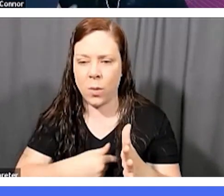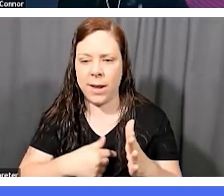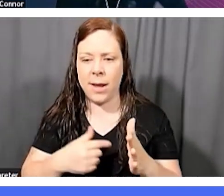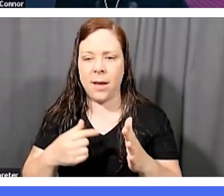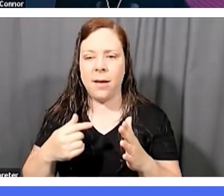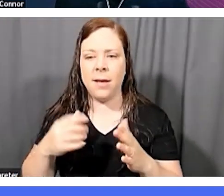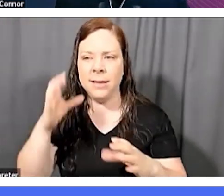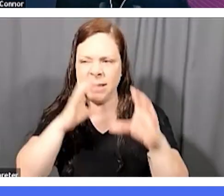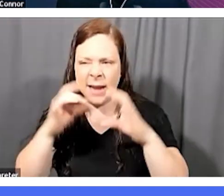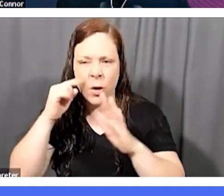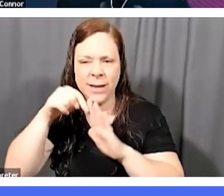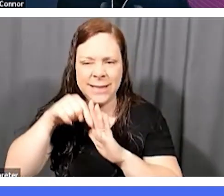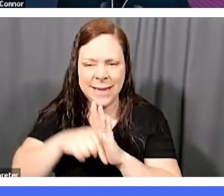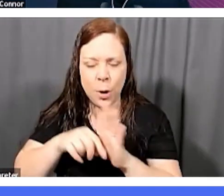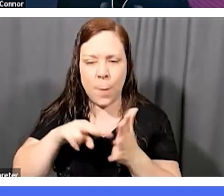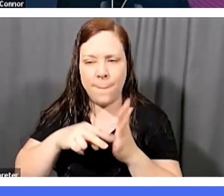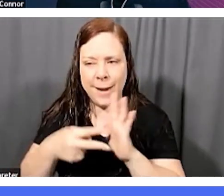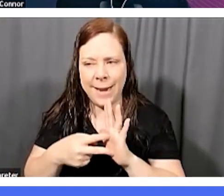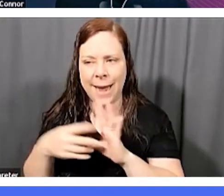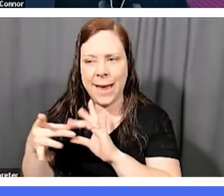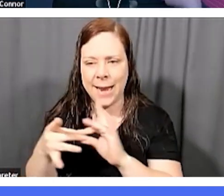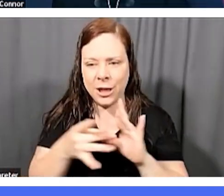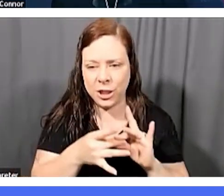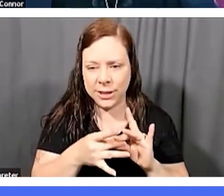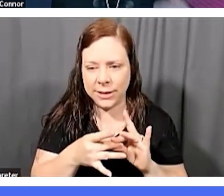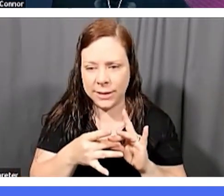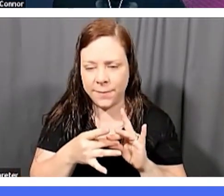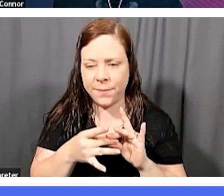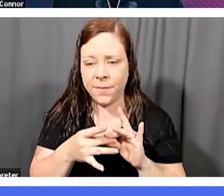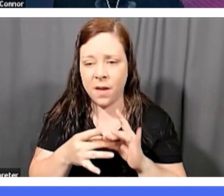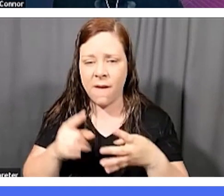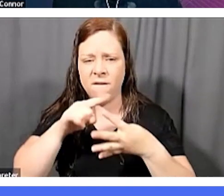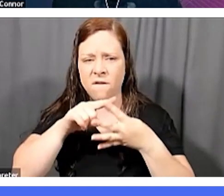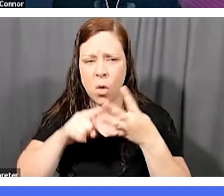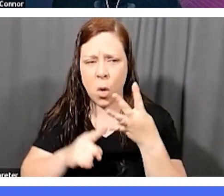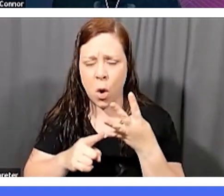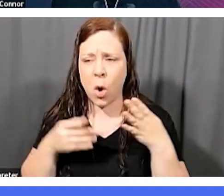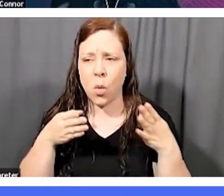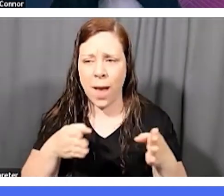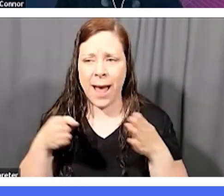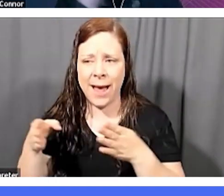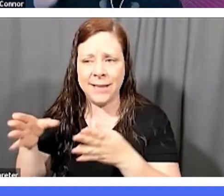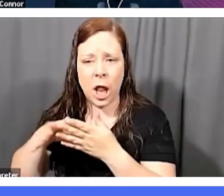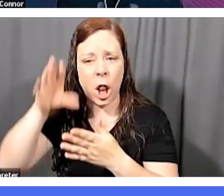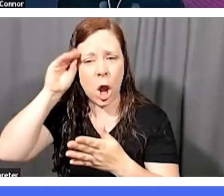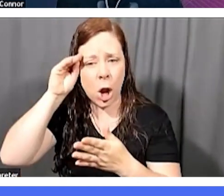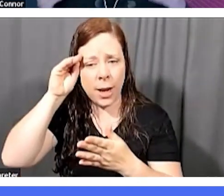and draw some connections along the way. So these are the four principle ways that learning is different from children and adults.